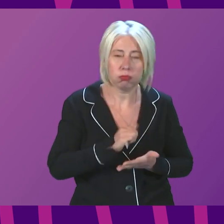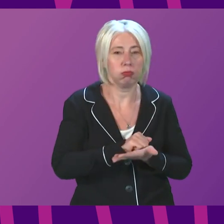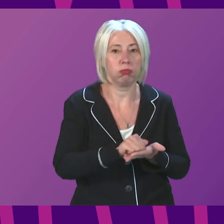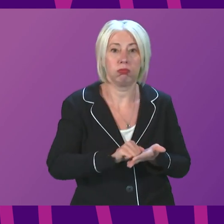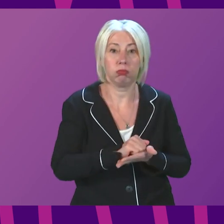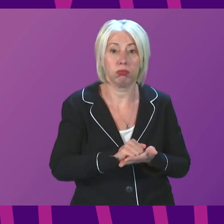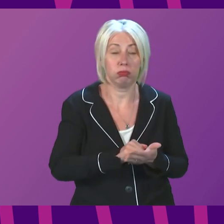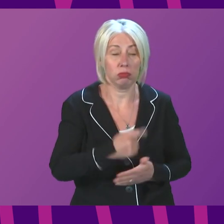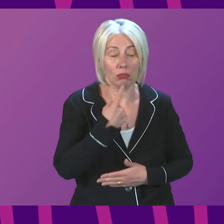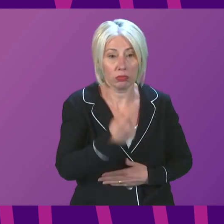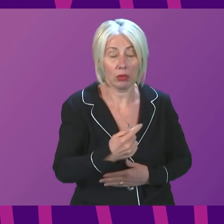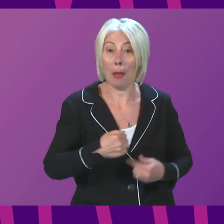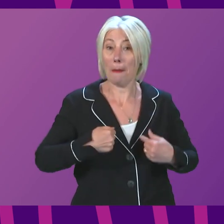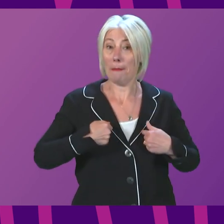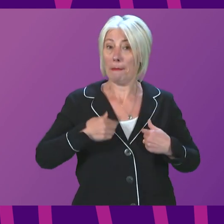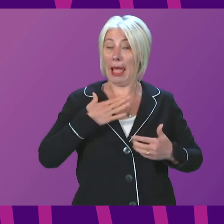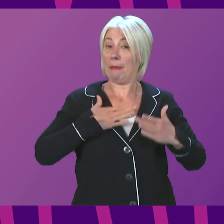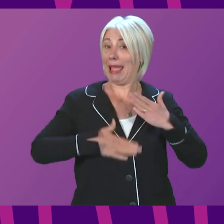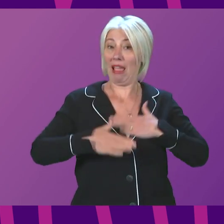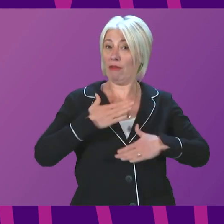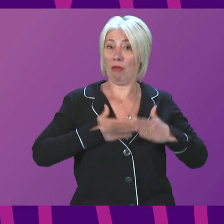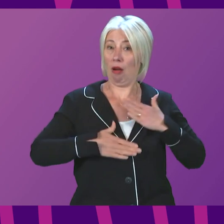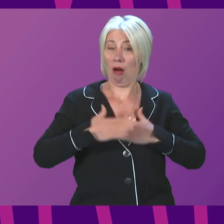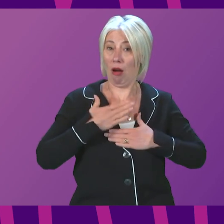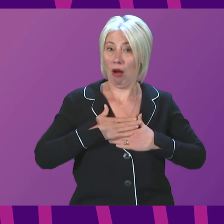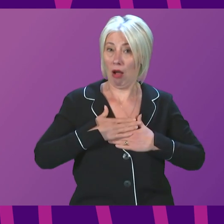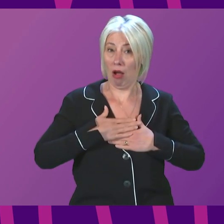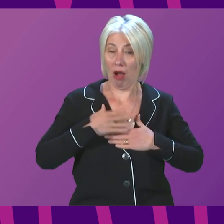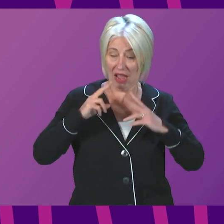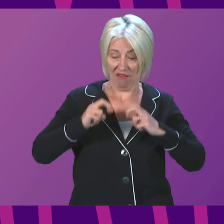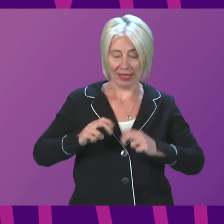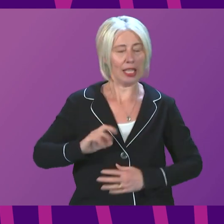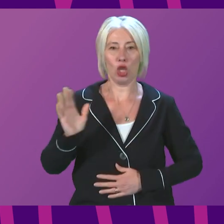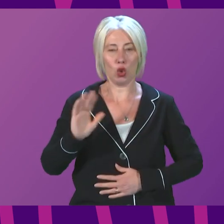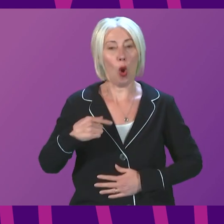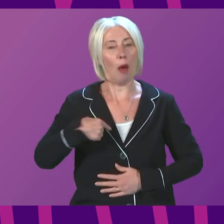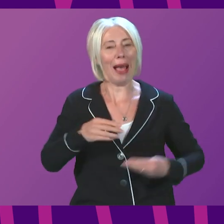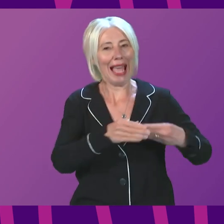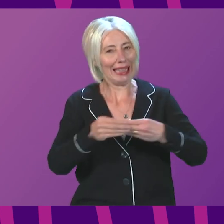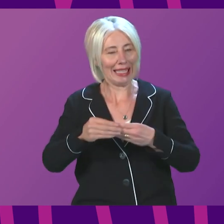It is not my behaviour that was investigated, but I am the leader of the SNP and I take